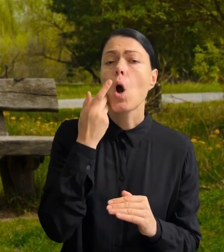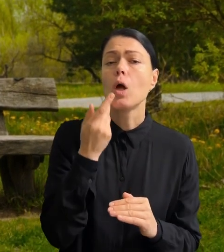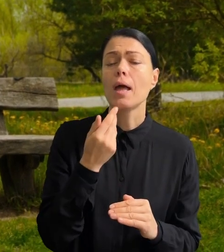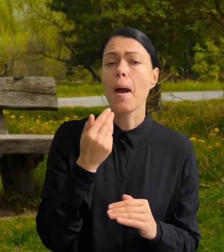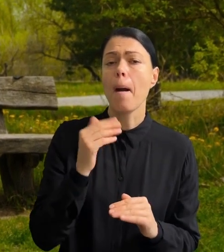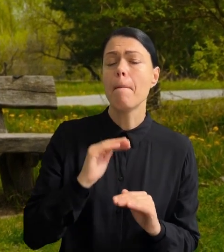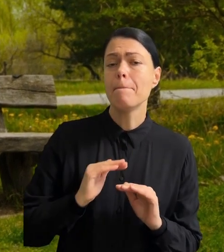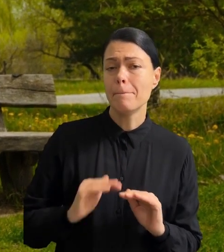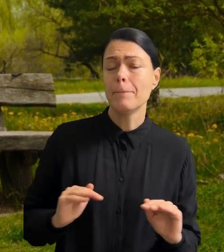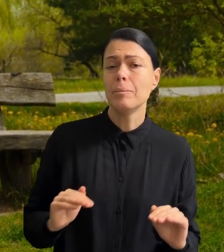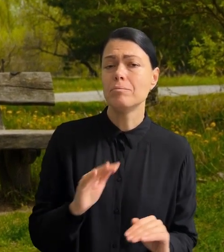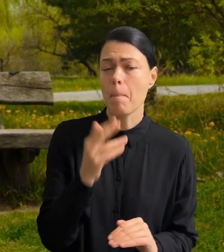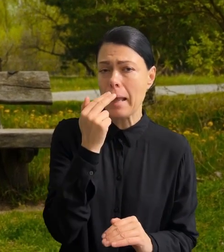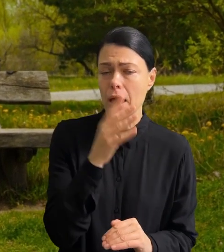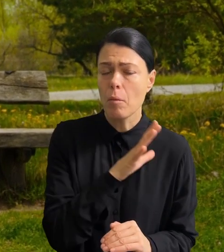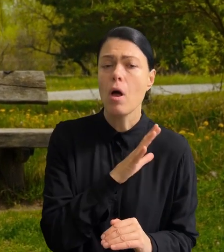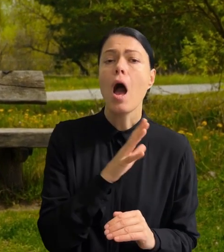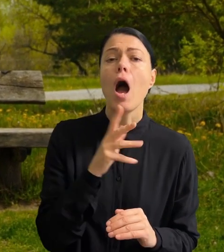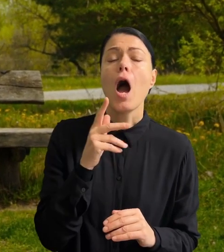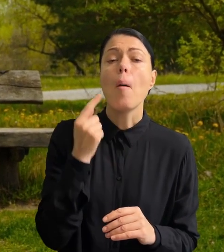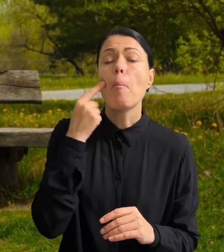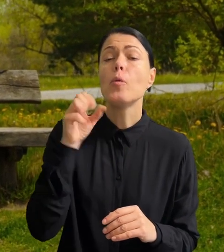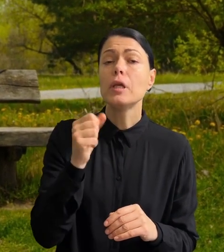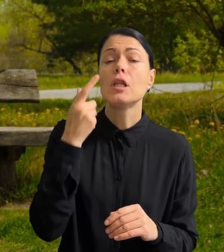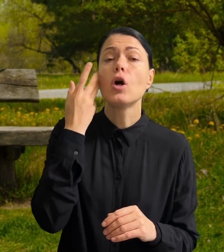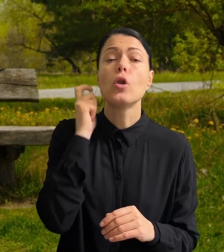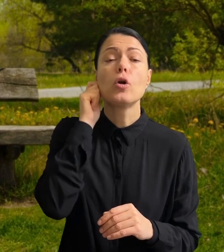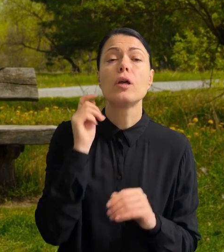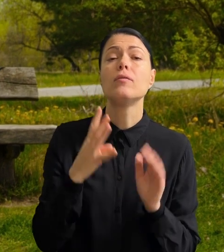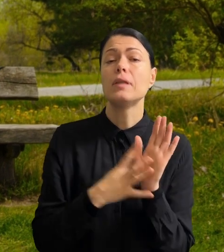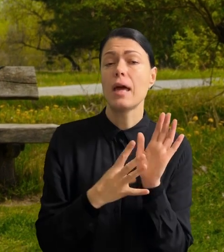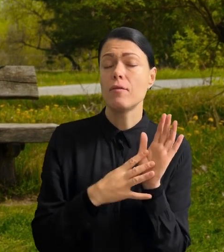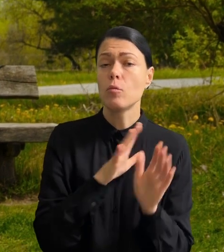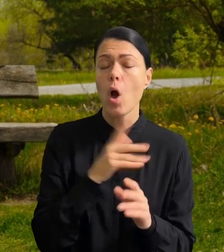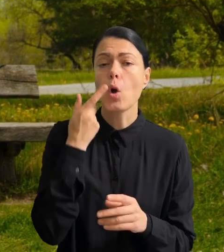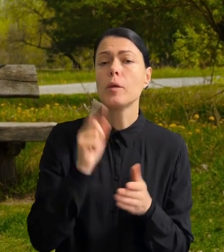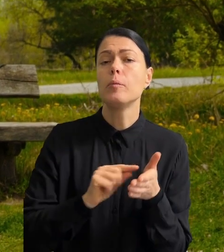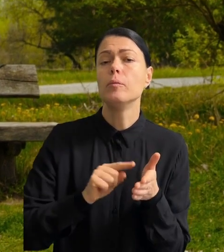We noticed it when I was nine years old, when I started writing dictations in school.